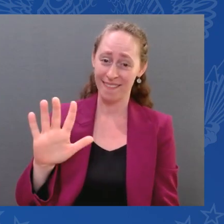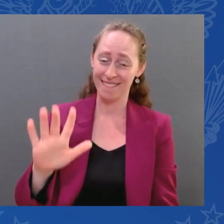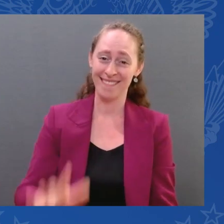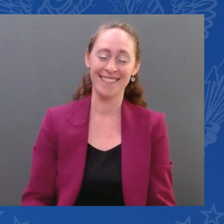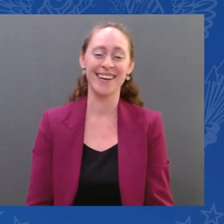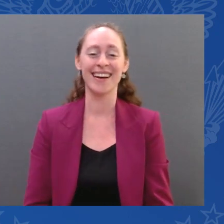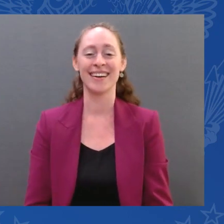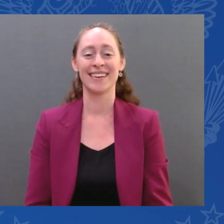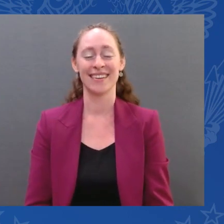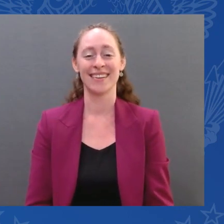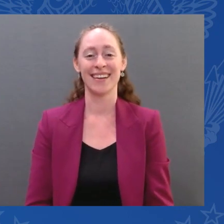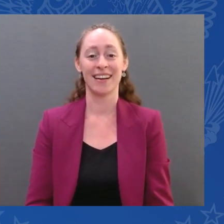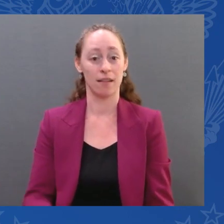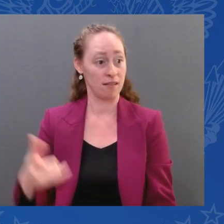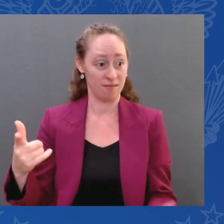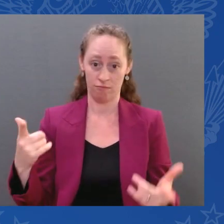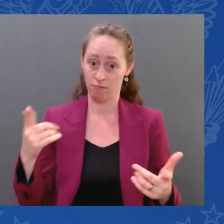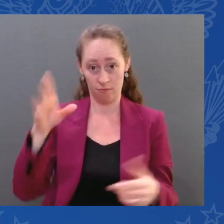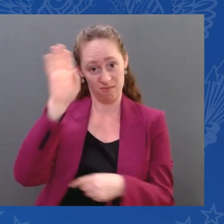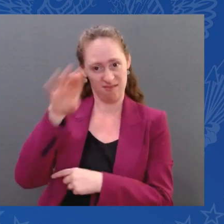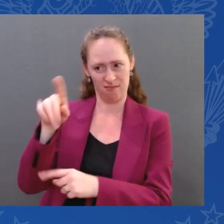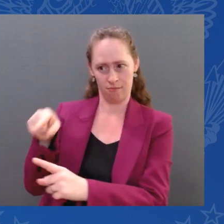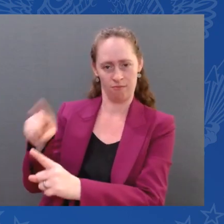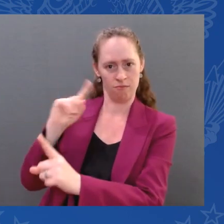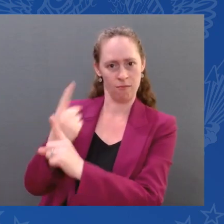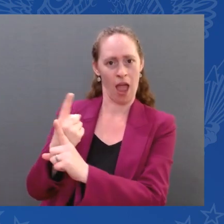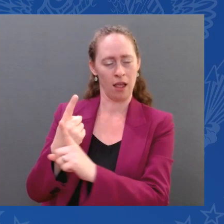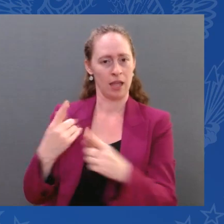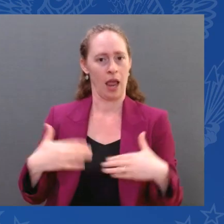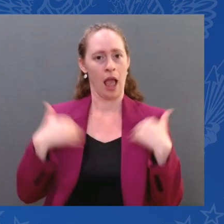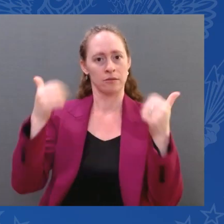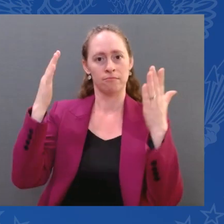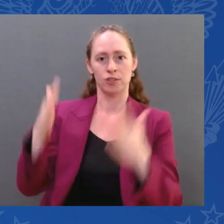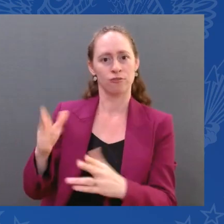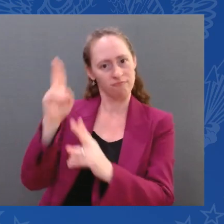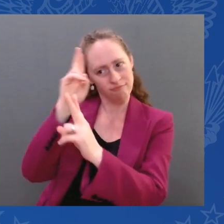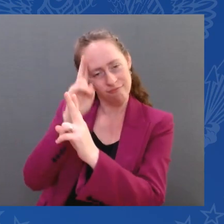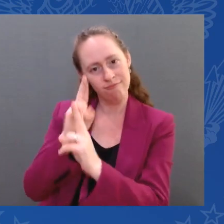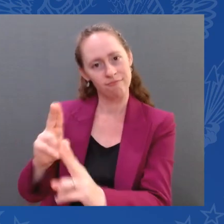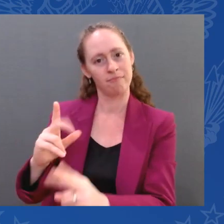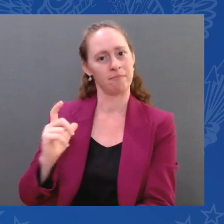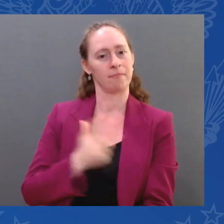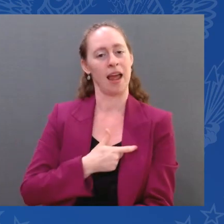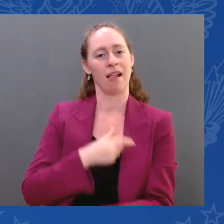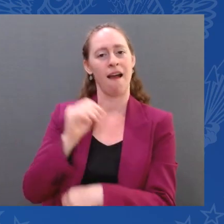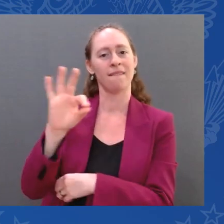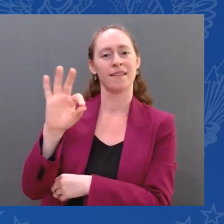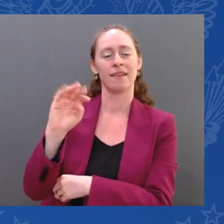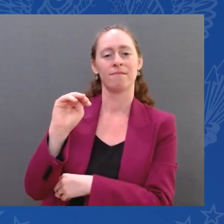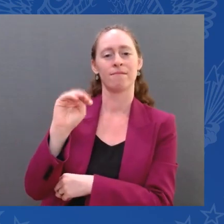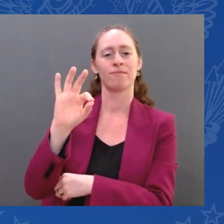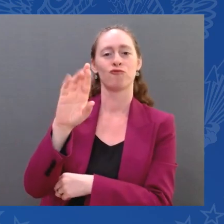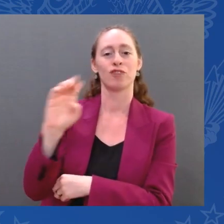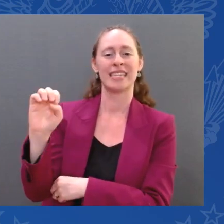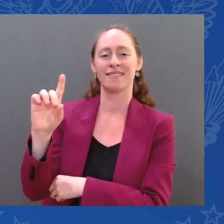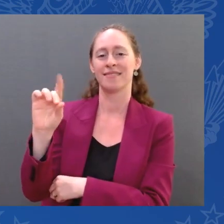With so much more to give.